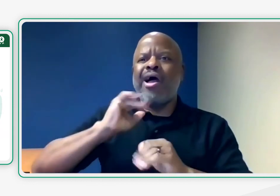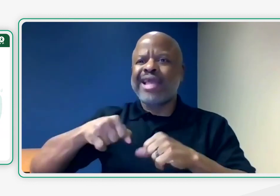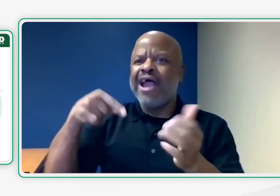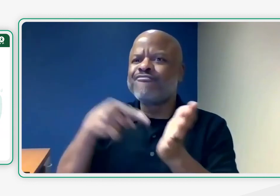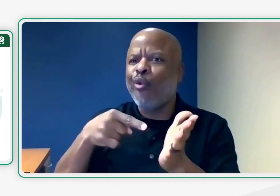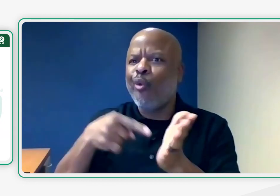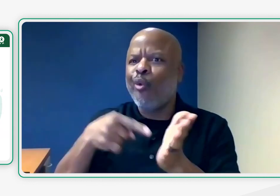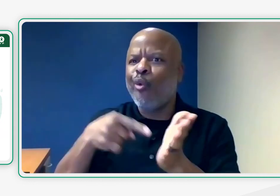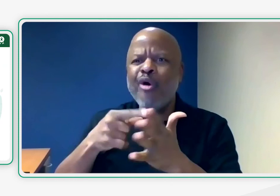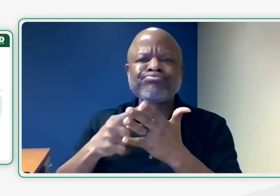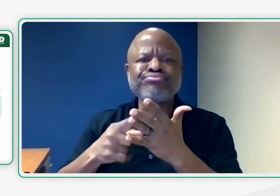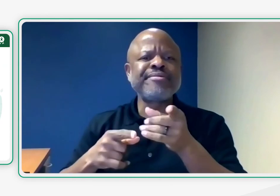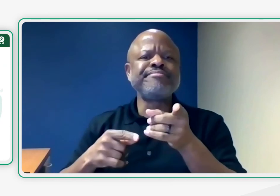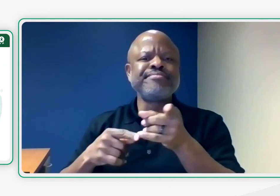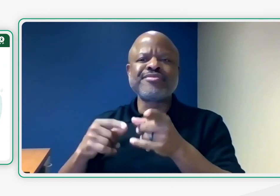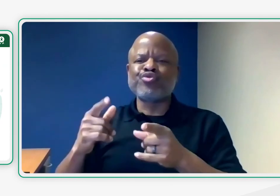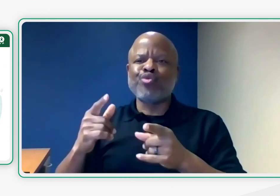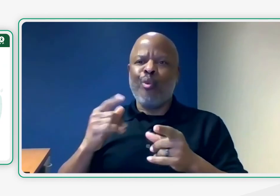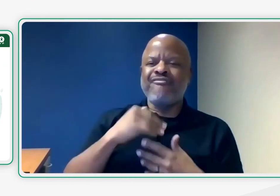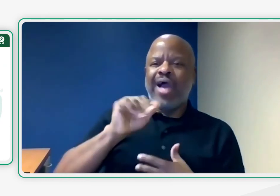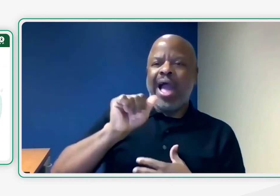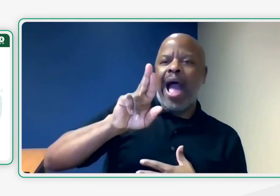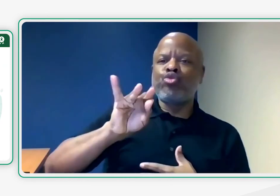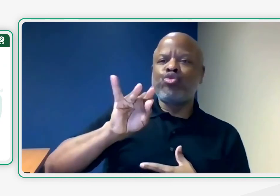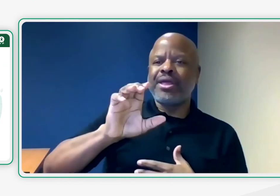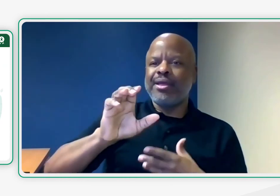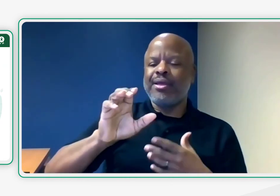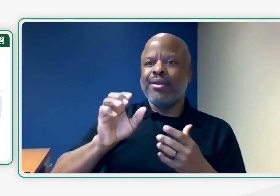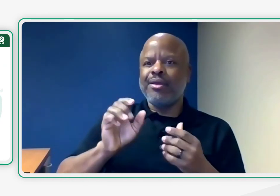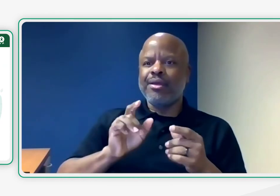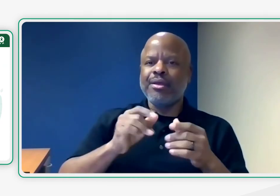spend their money, whether they make big purchases or they buy things that are beyond their means.